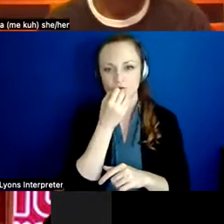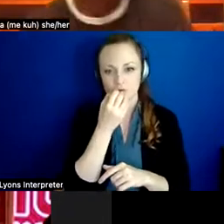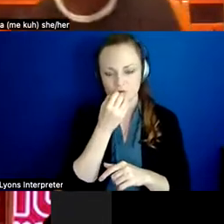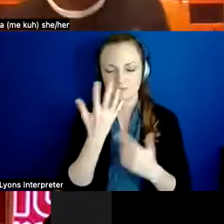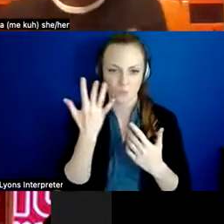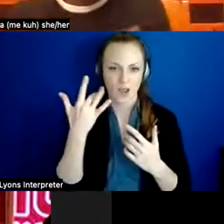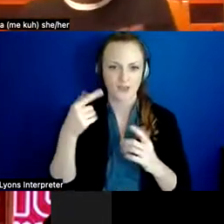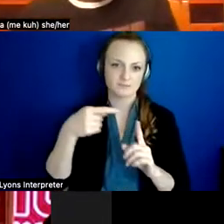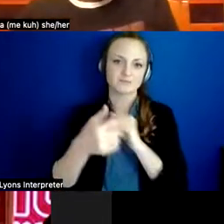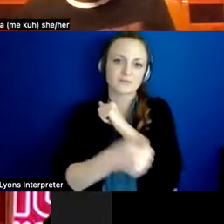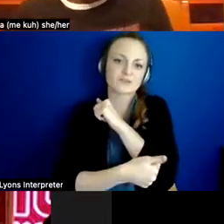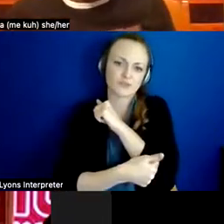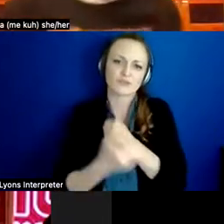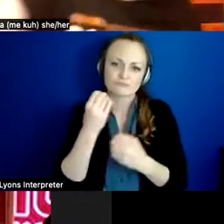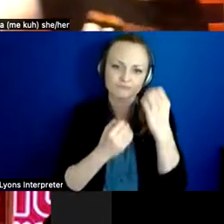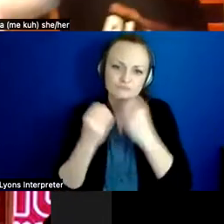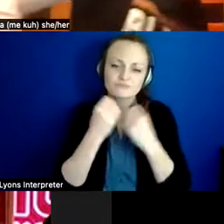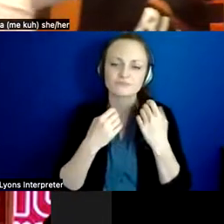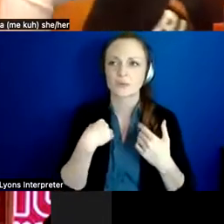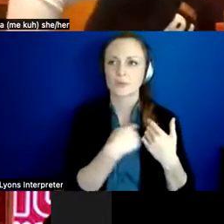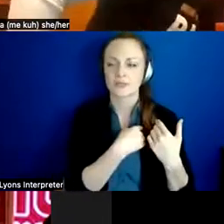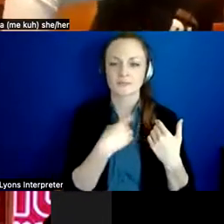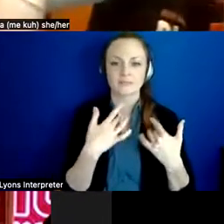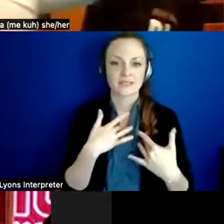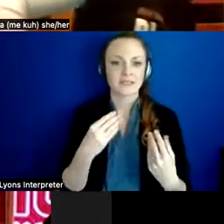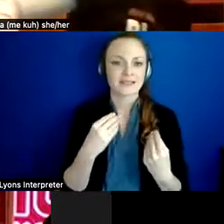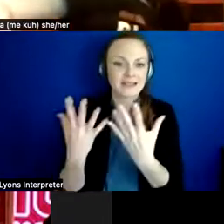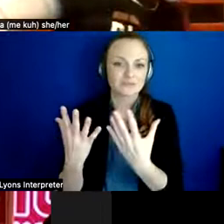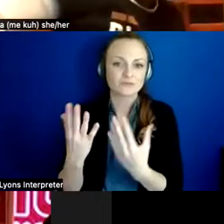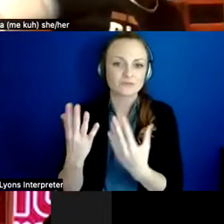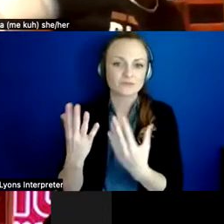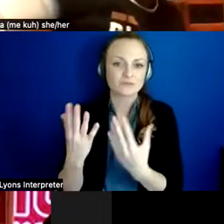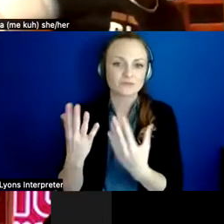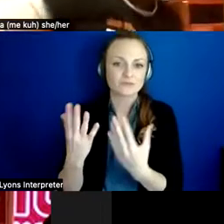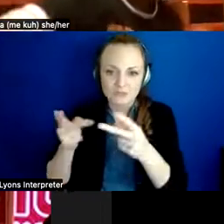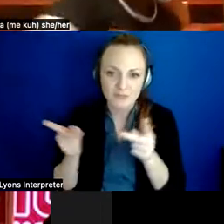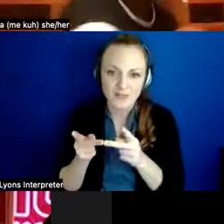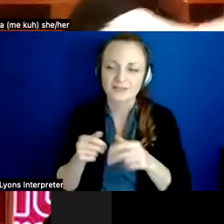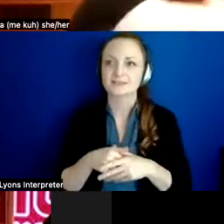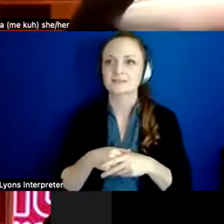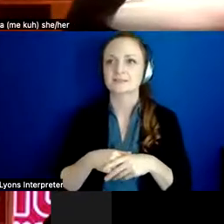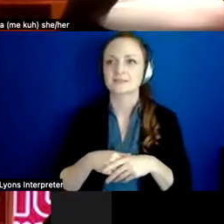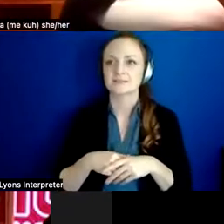food pantry, or give to a shelter, or go and and give some time, and do some volunteering